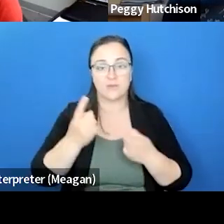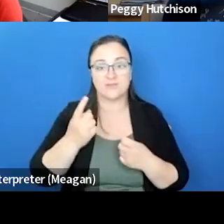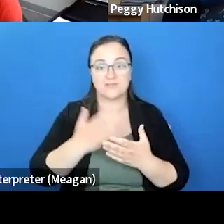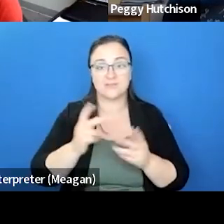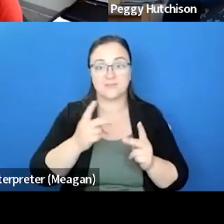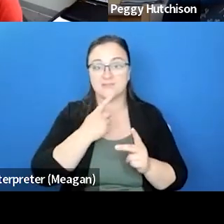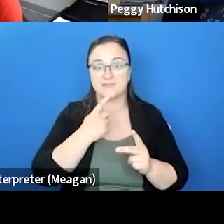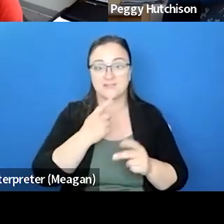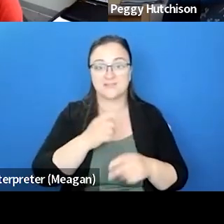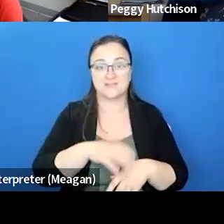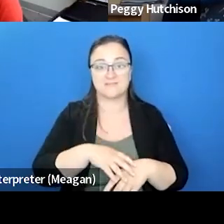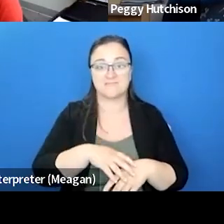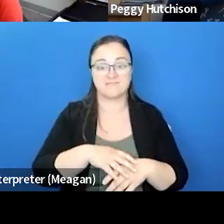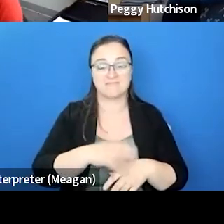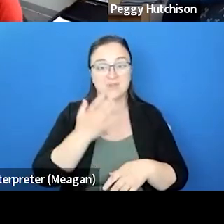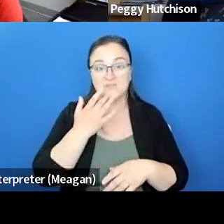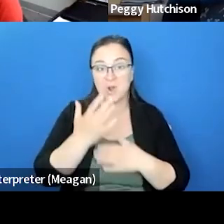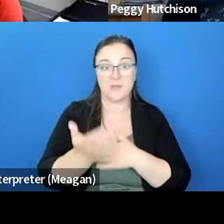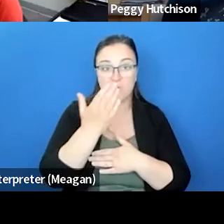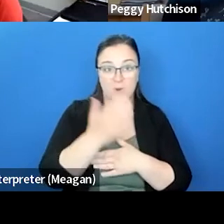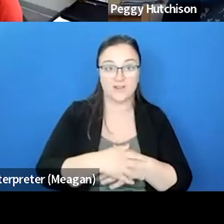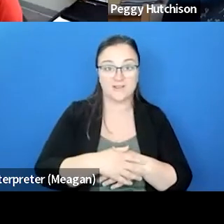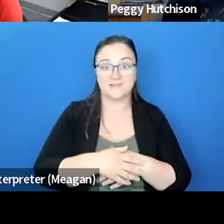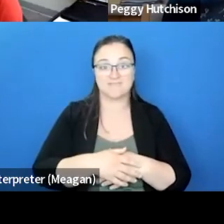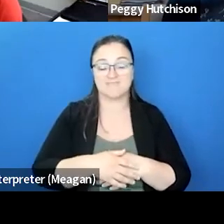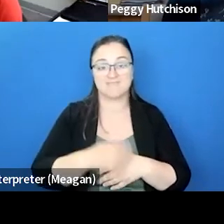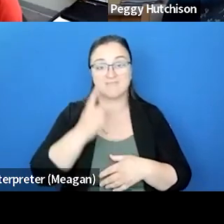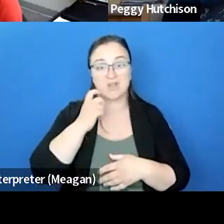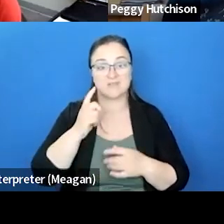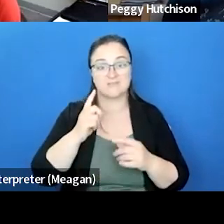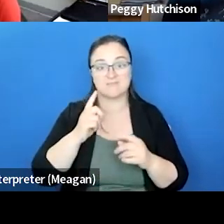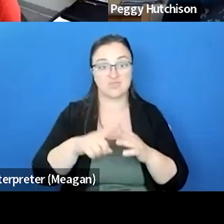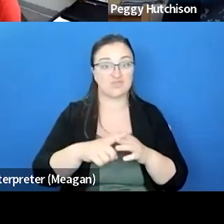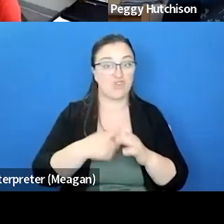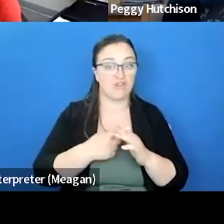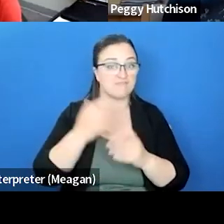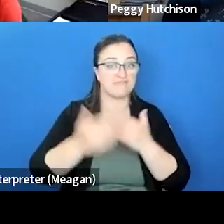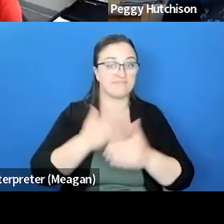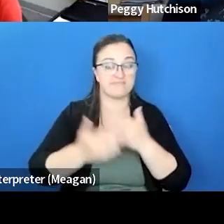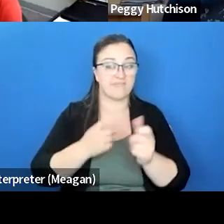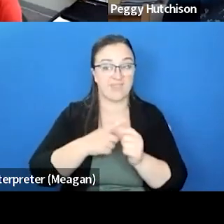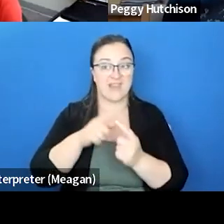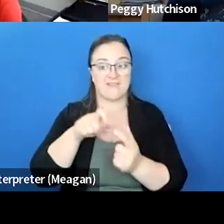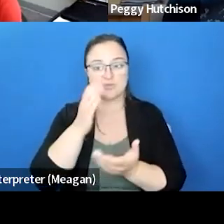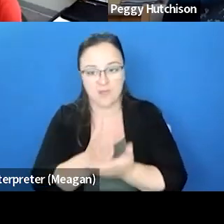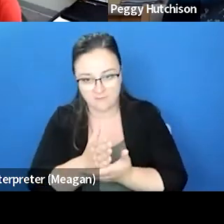we prefer it for in early in the morning. Cause once we get started, it's like, Hey, then we gotta stop and go to a meeting.